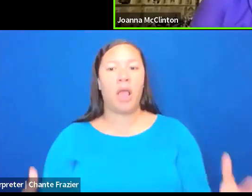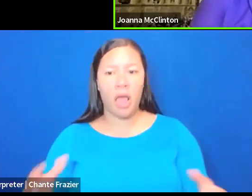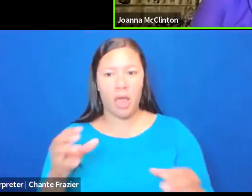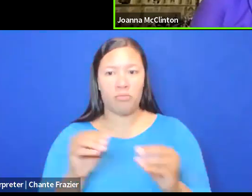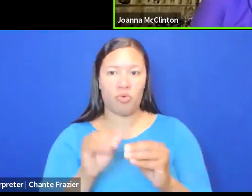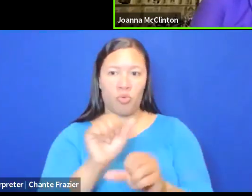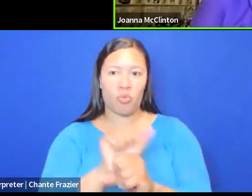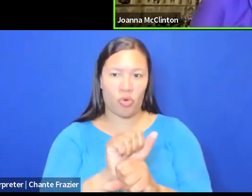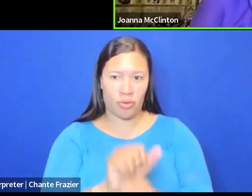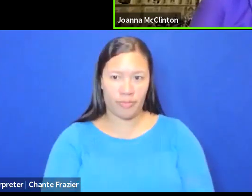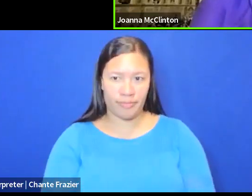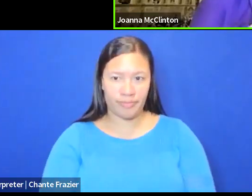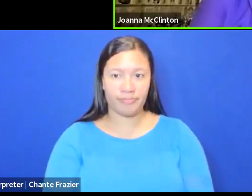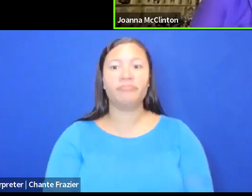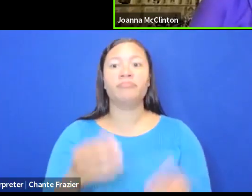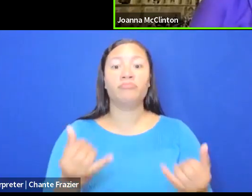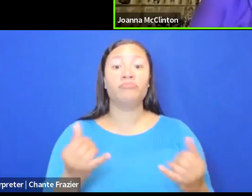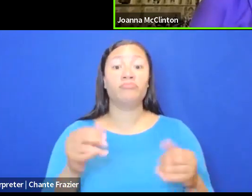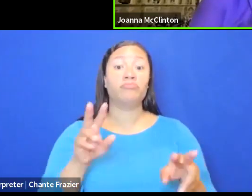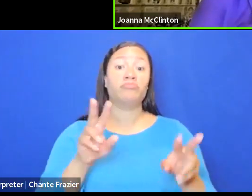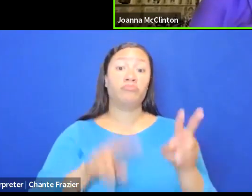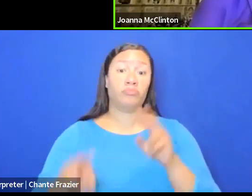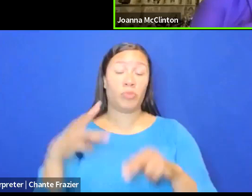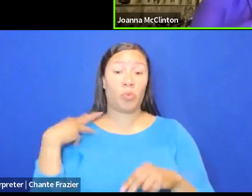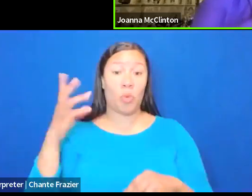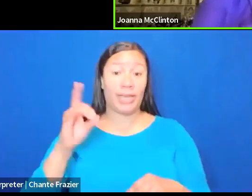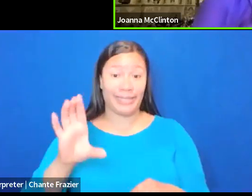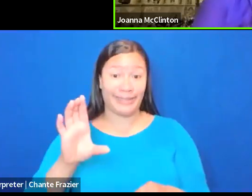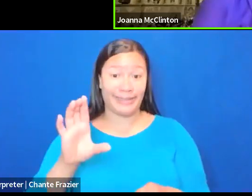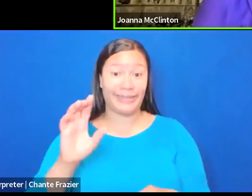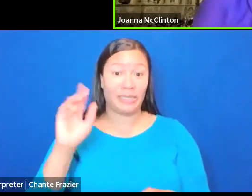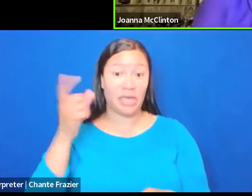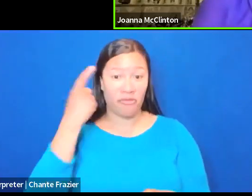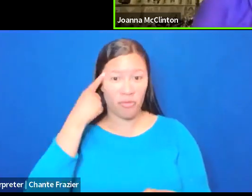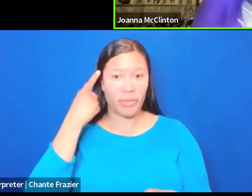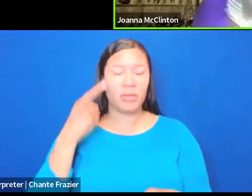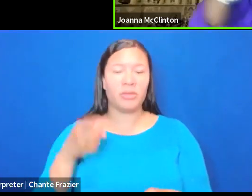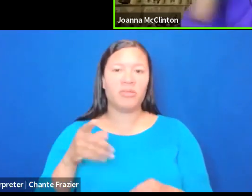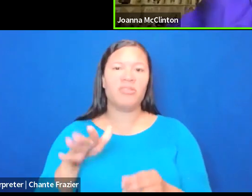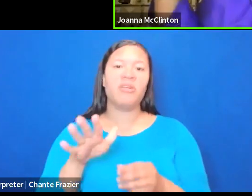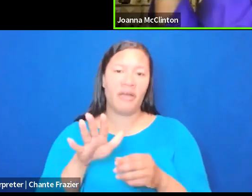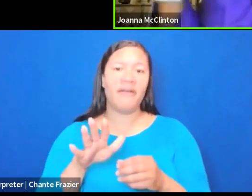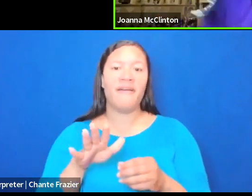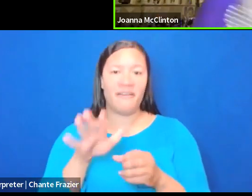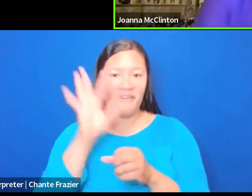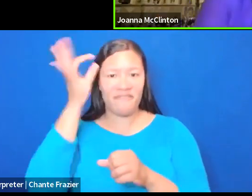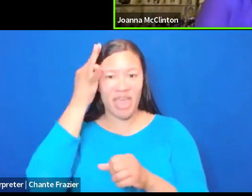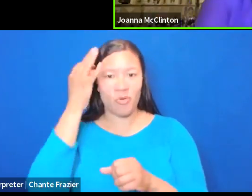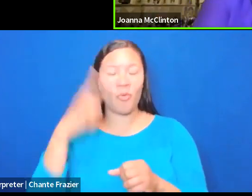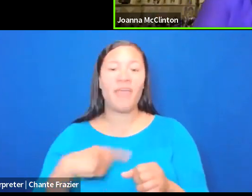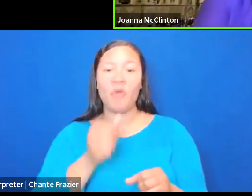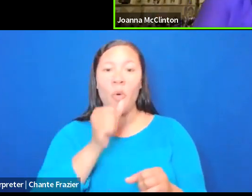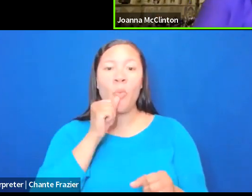Caucus we are 35% women. We are inching upwards there in our representation around the state